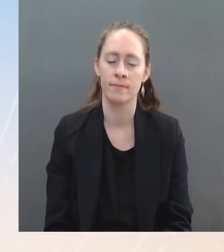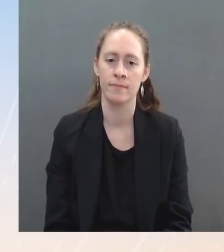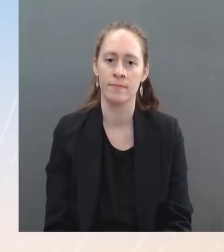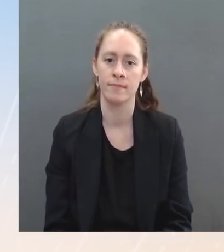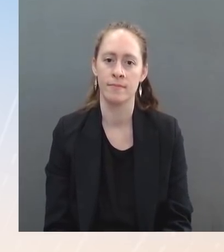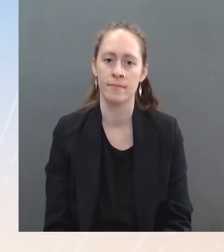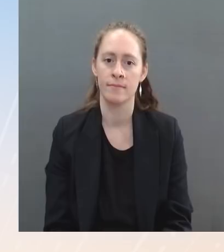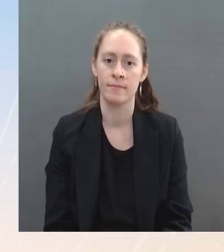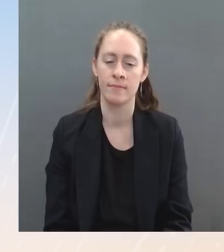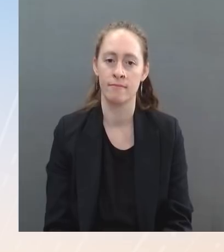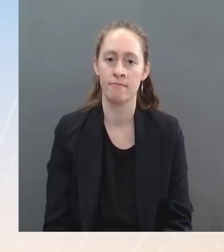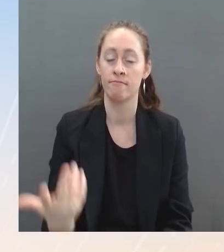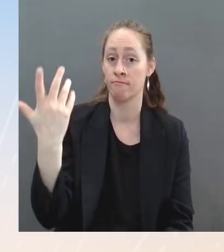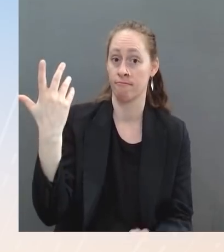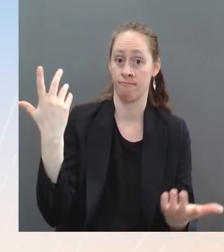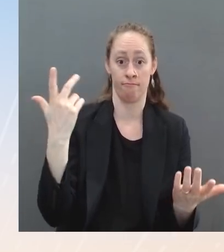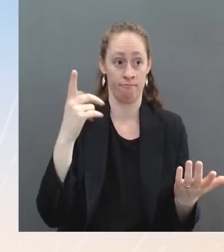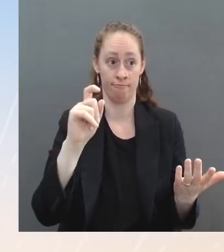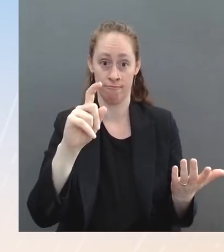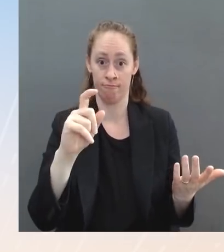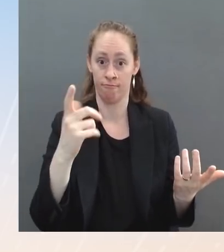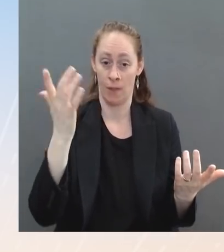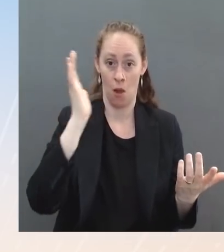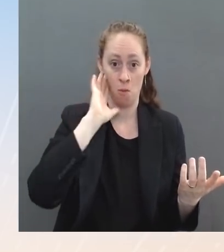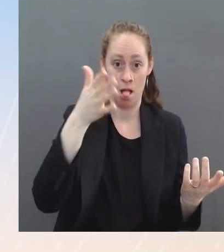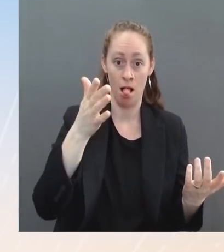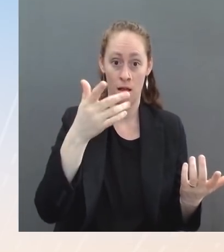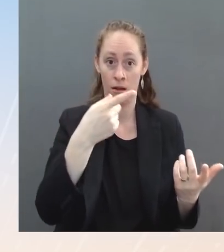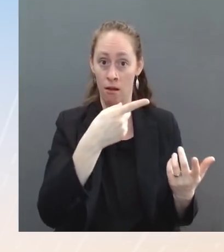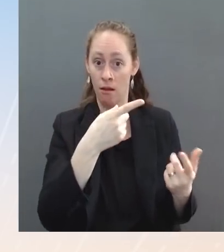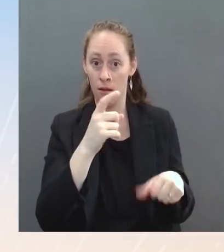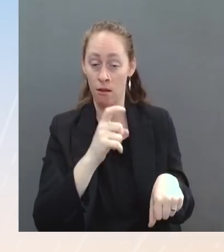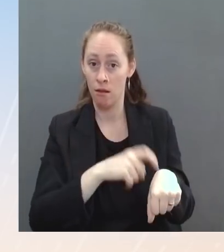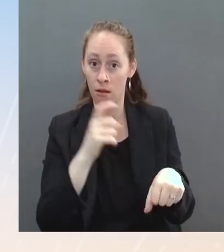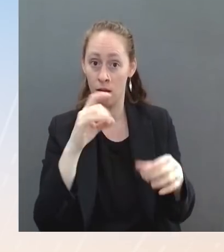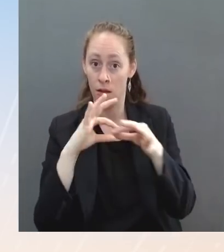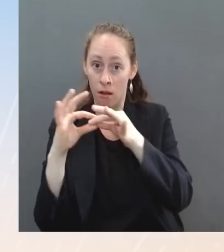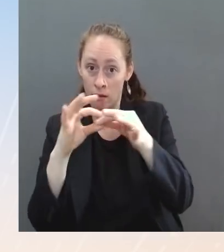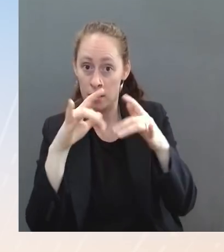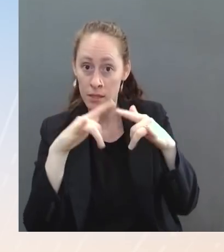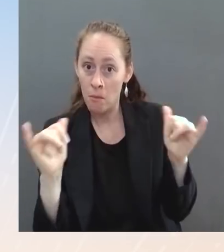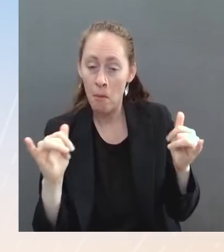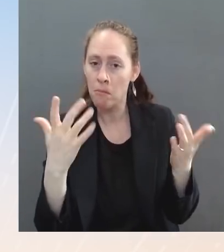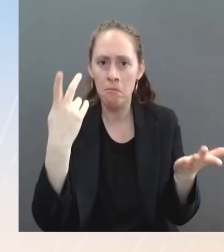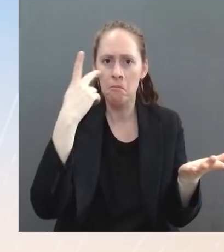We continue to engage with non-IEA members -- China and other countries -- around their reserves,